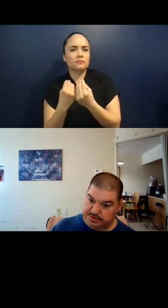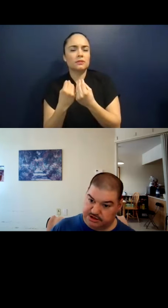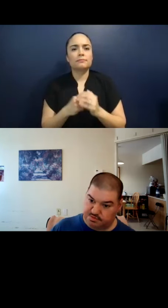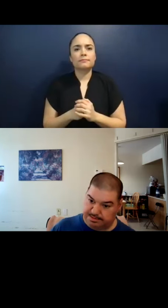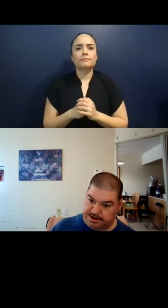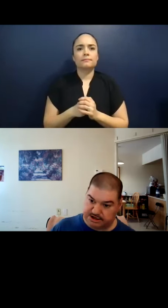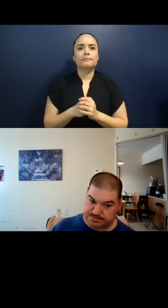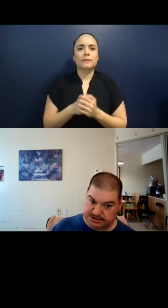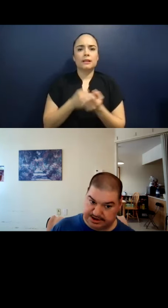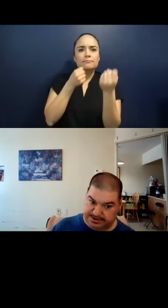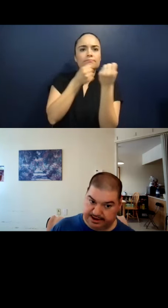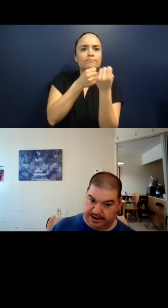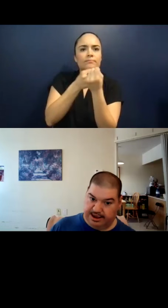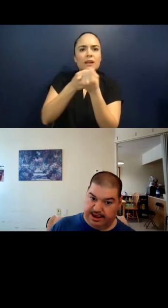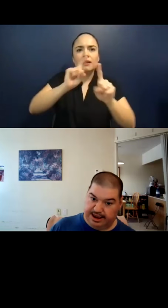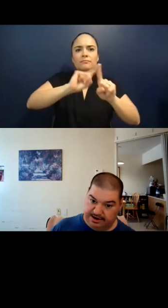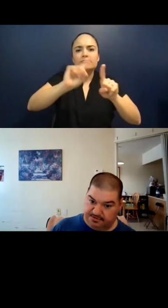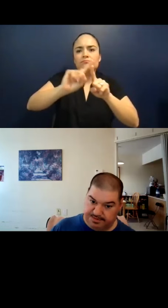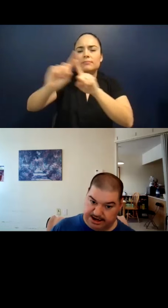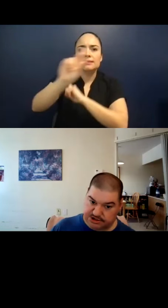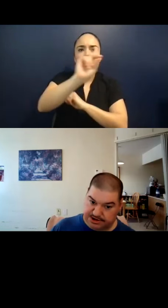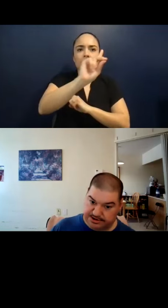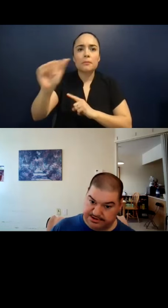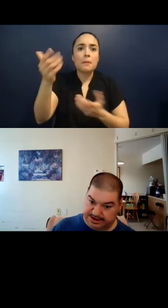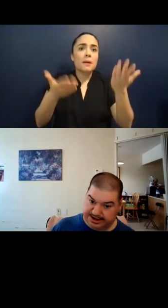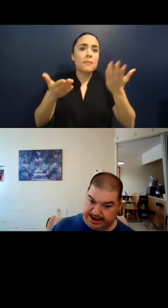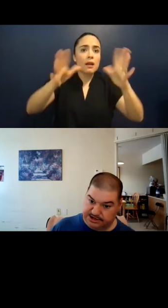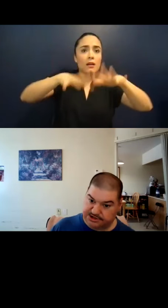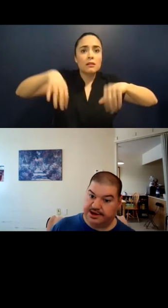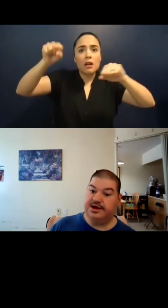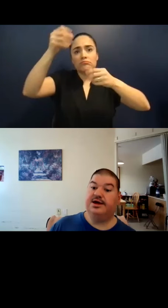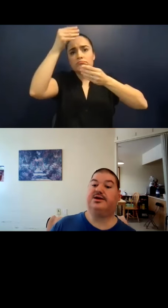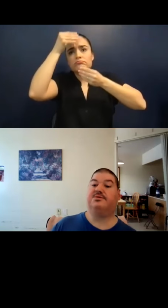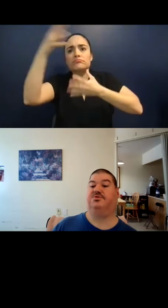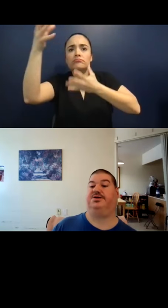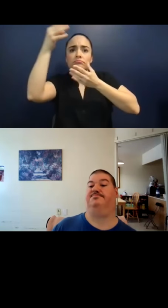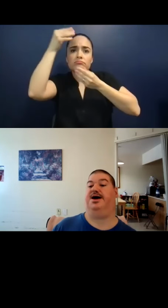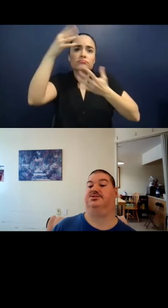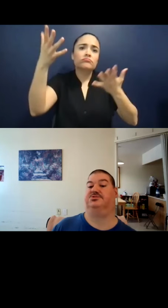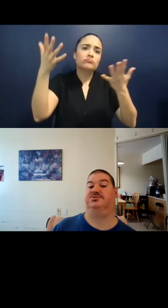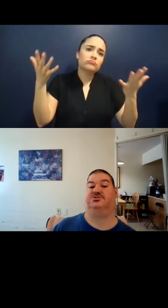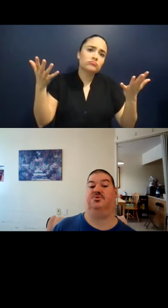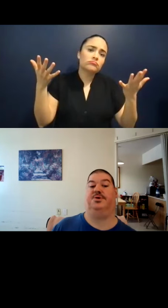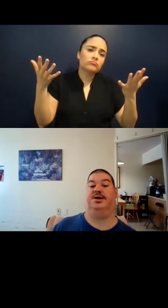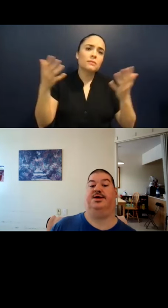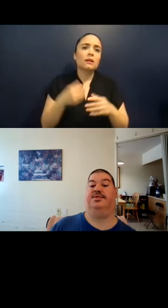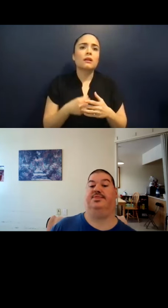organization